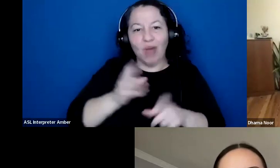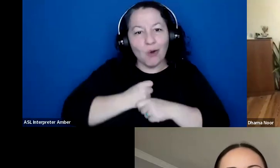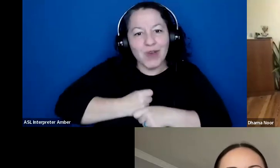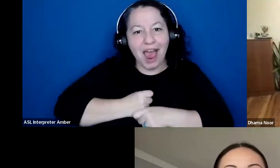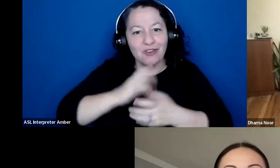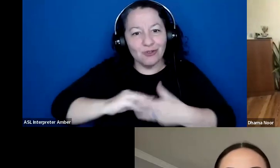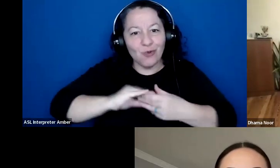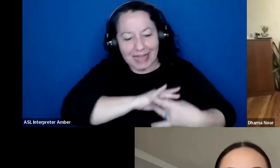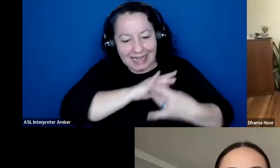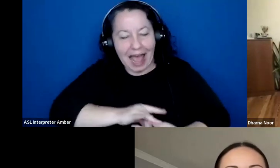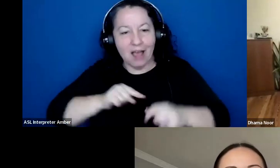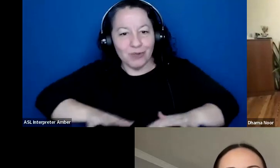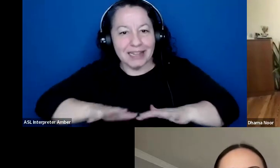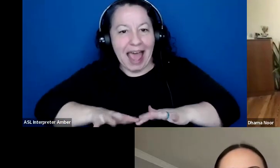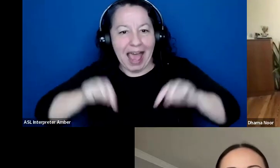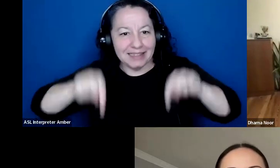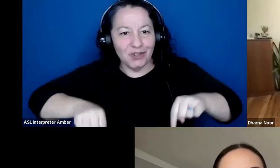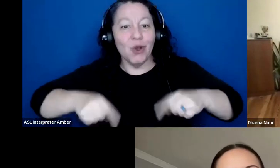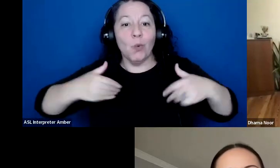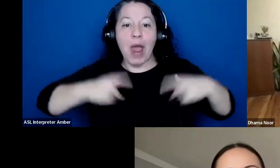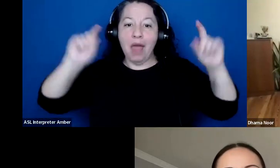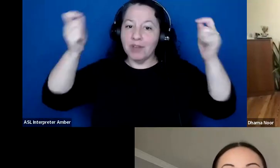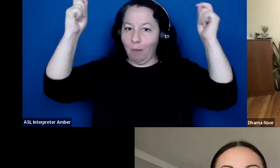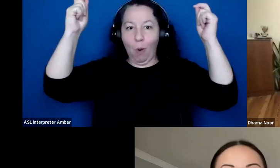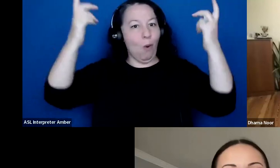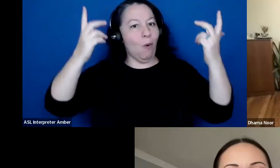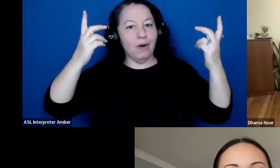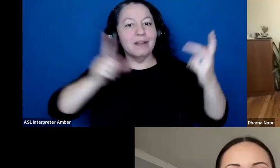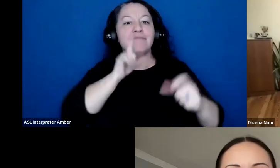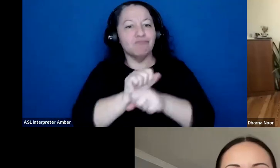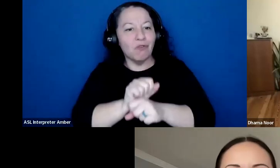And we have ceremonies that re affirm that relationship,